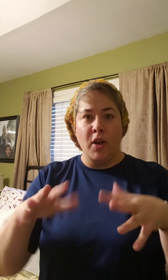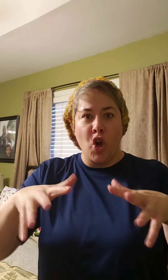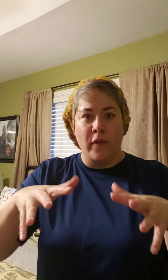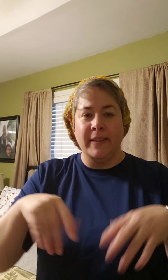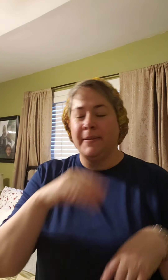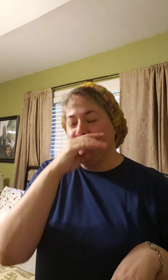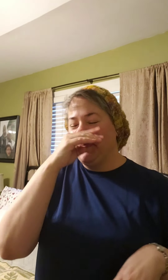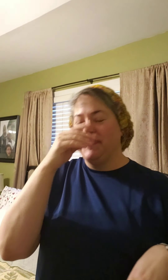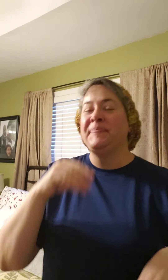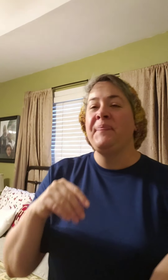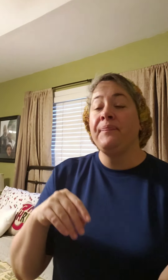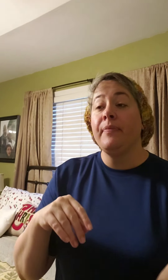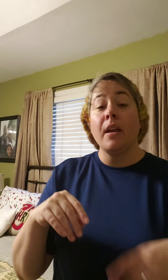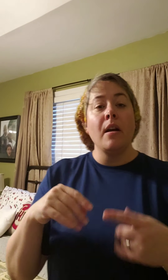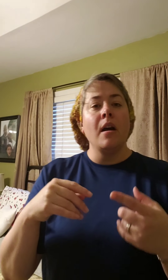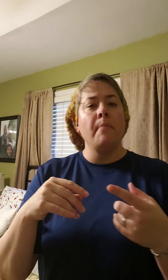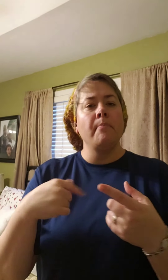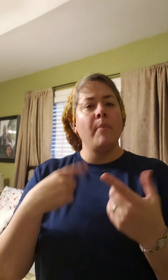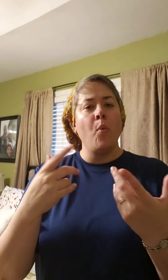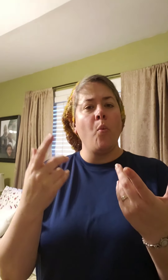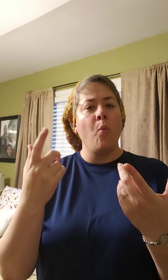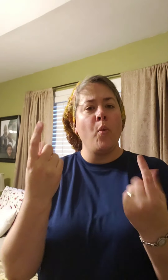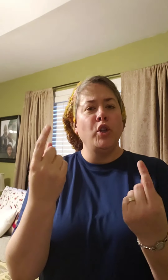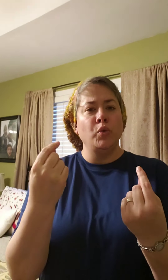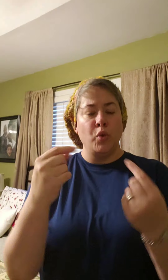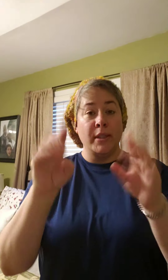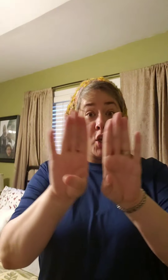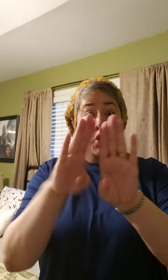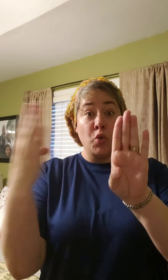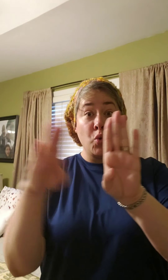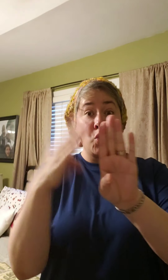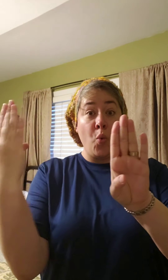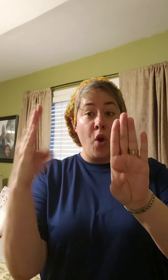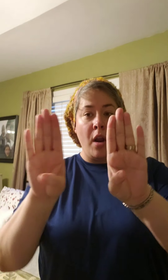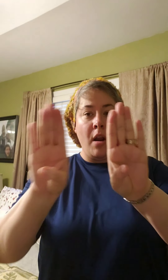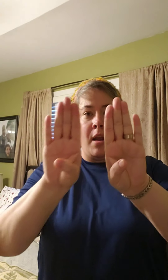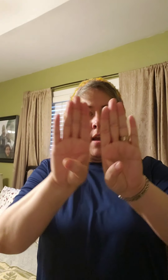How to use it: In the door frame and where the door closes